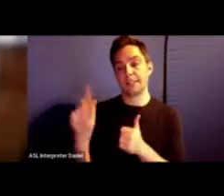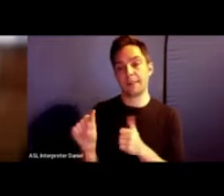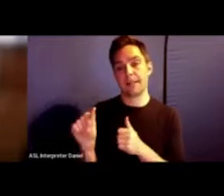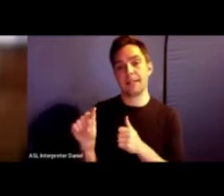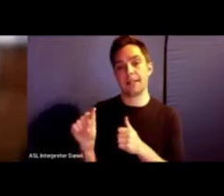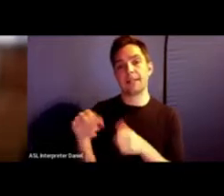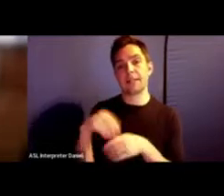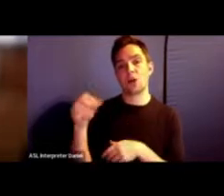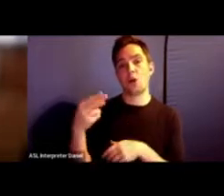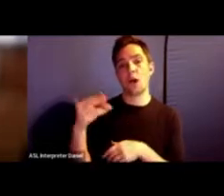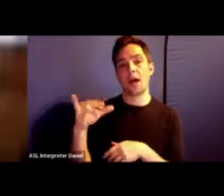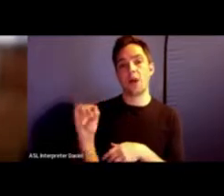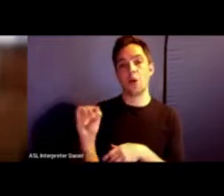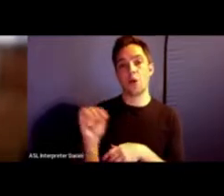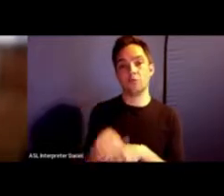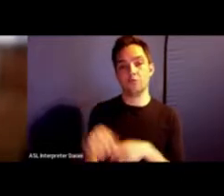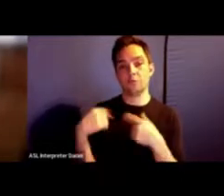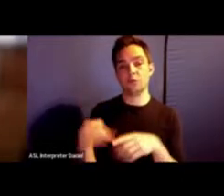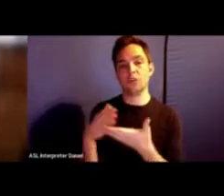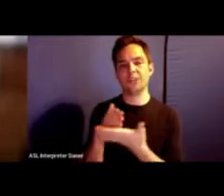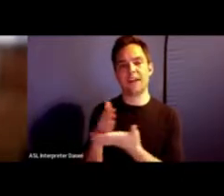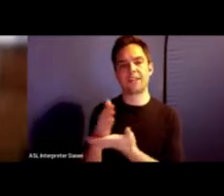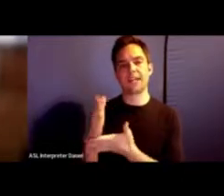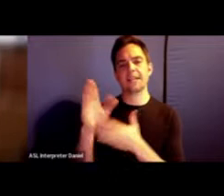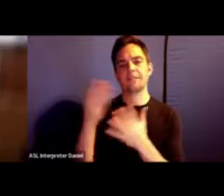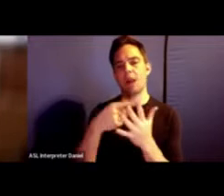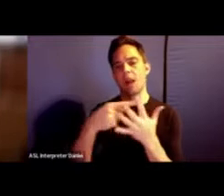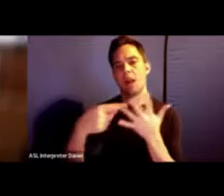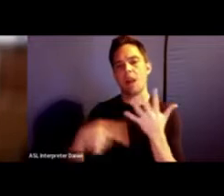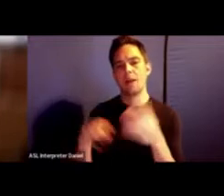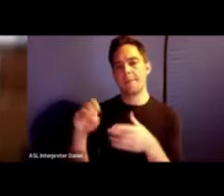Ohio, while navigating an array of Medicaid and self directed